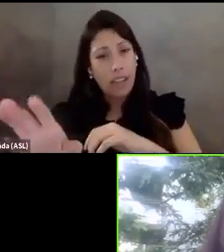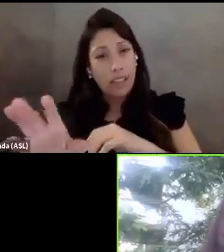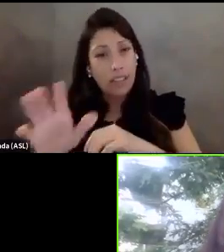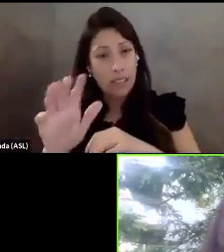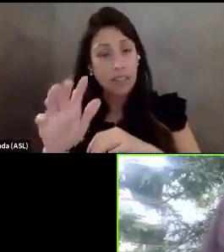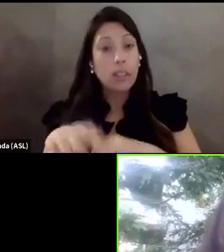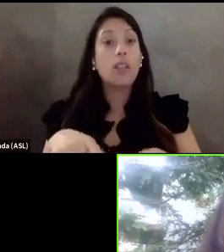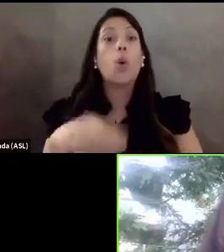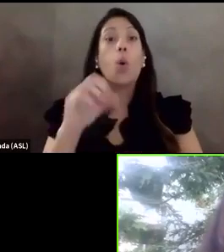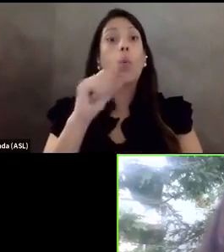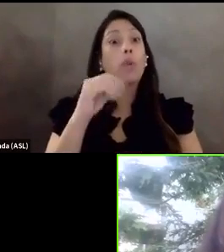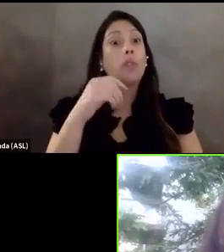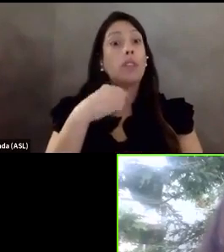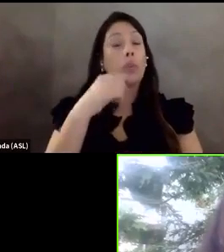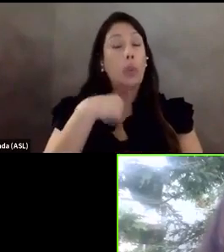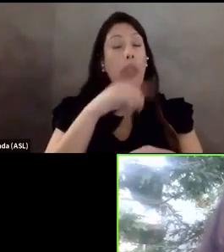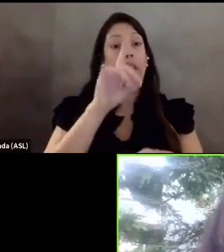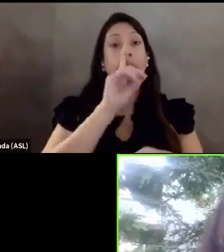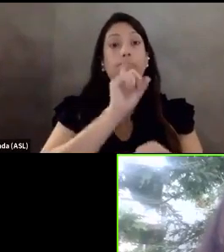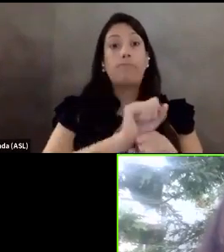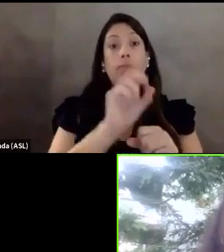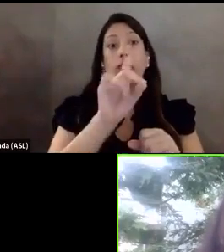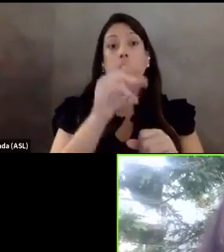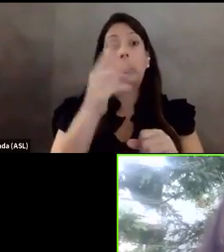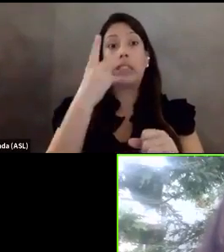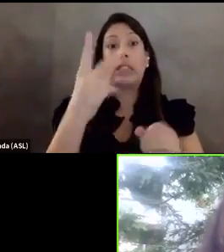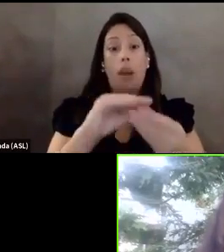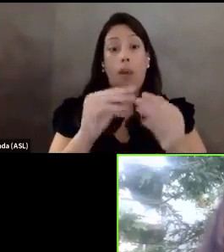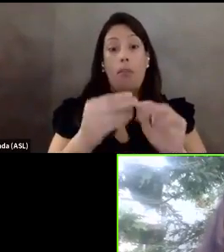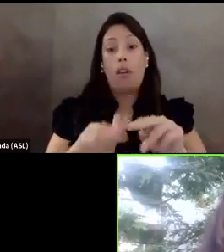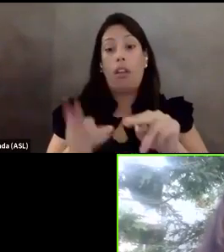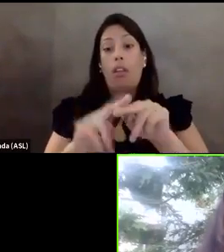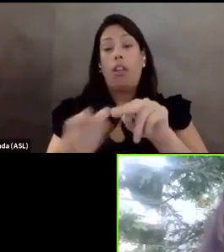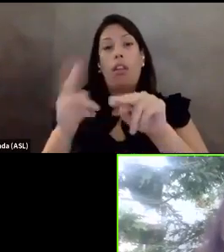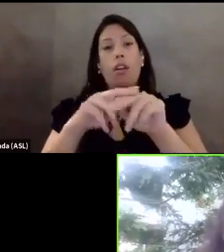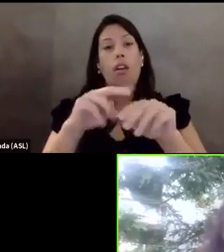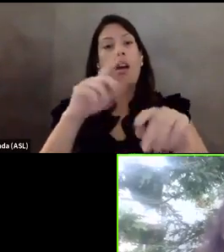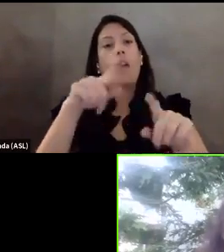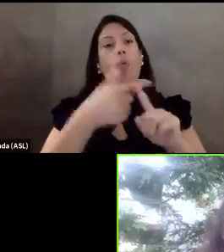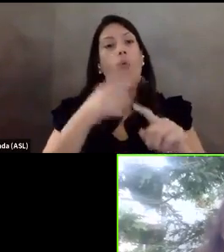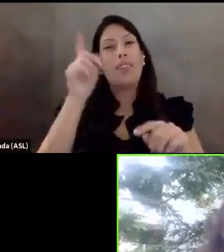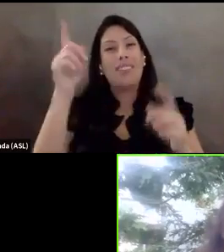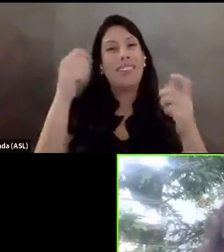We did see an increase in cases after the the Walbridge fire